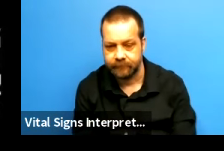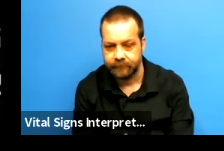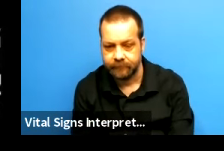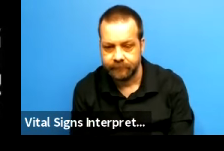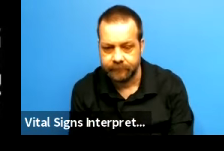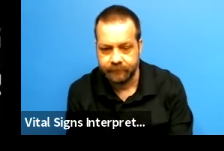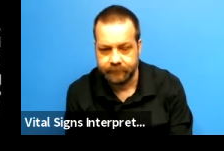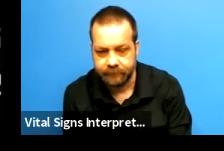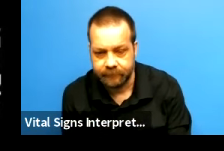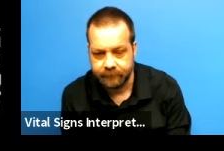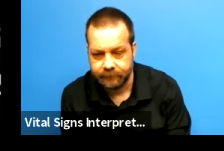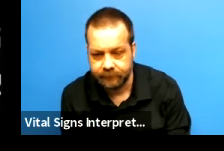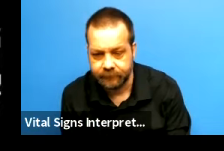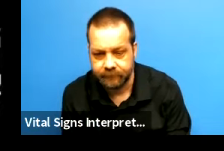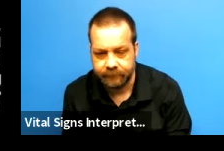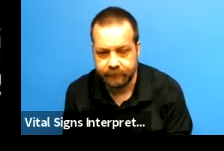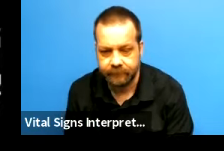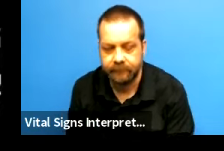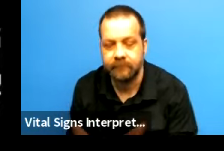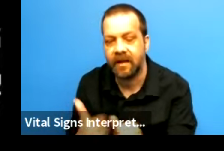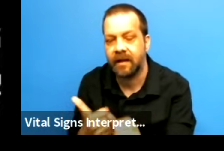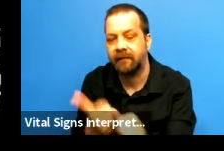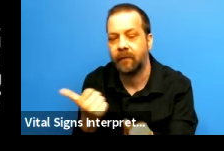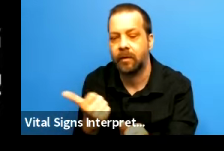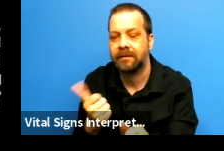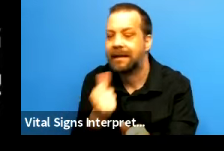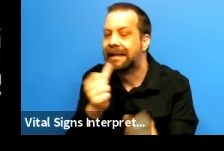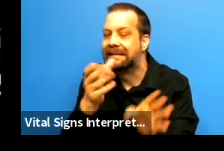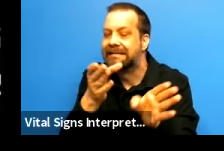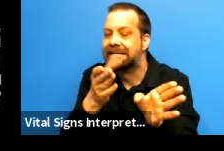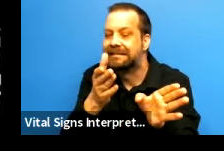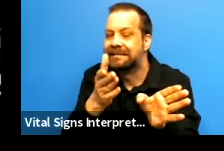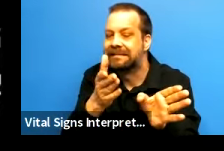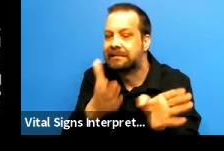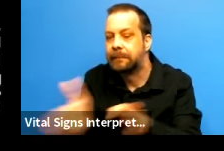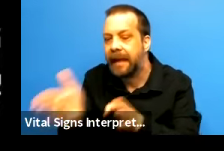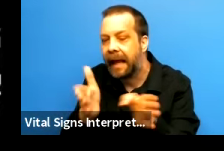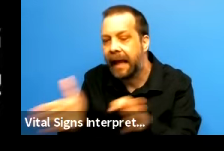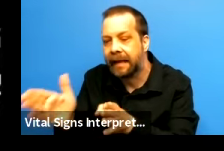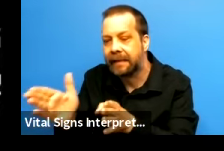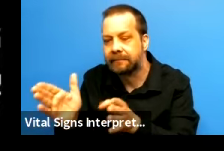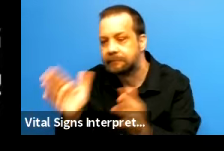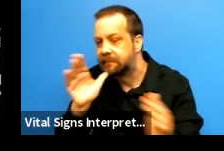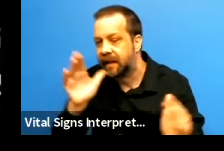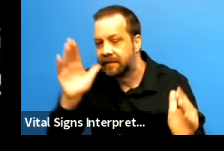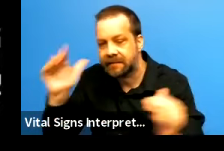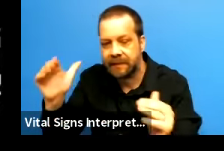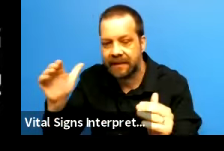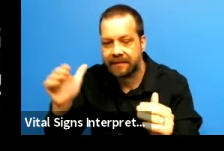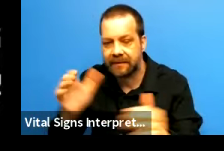Avoid unintended consequences. Consider accessibility and that legal compliance